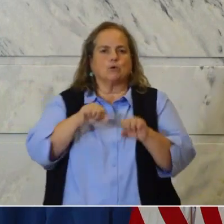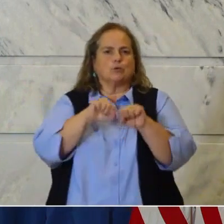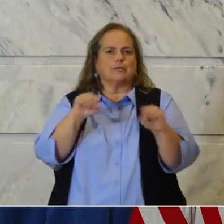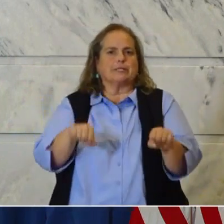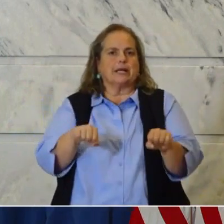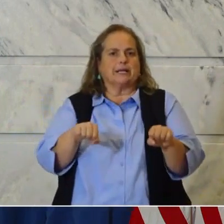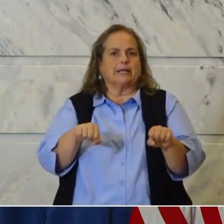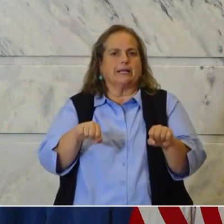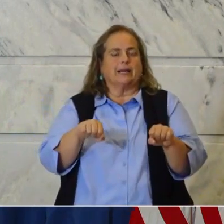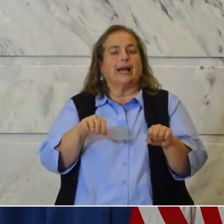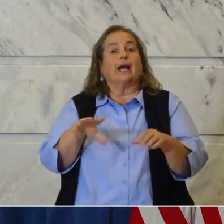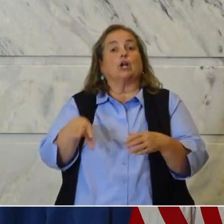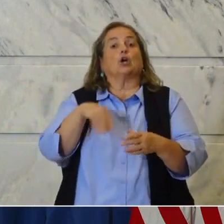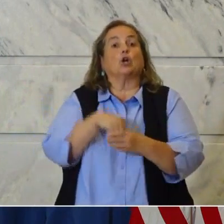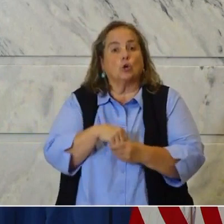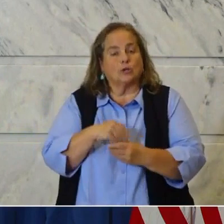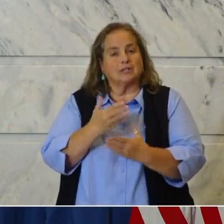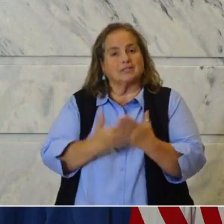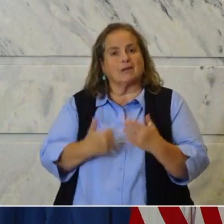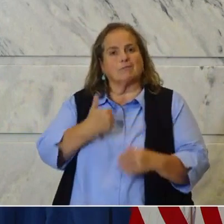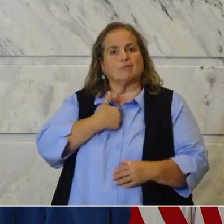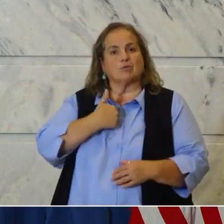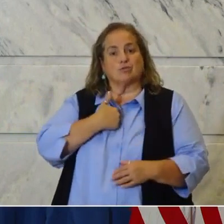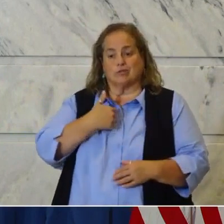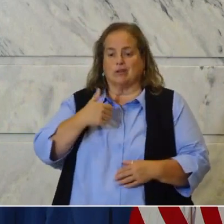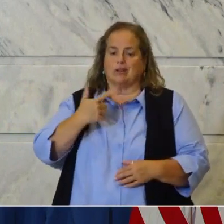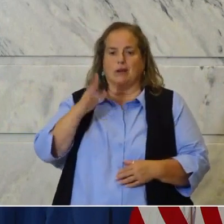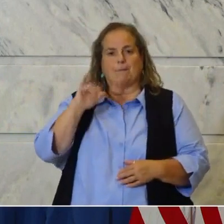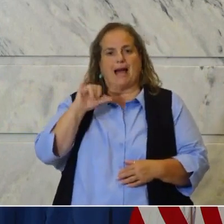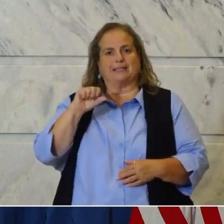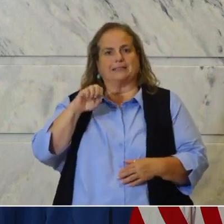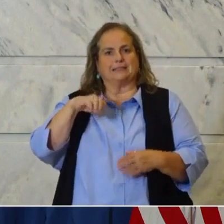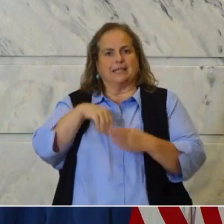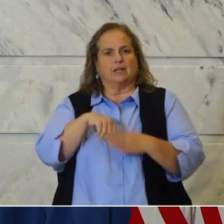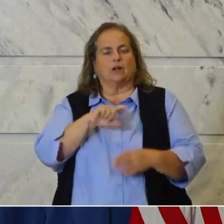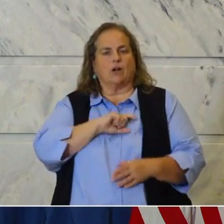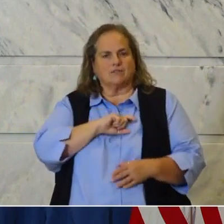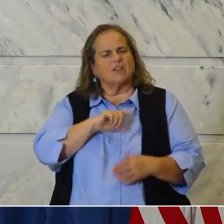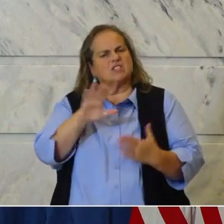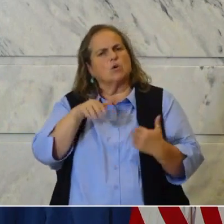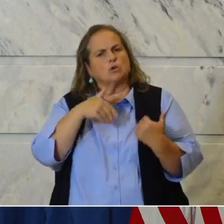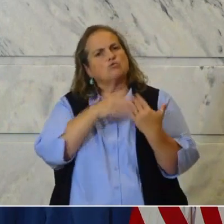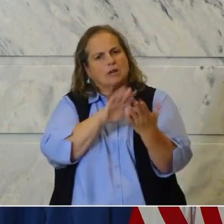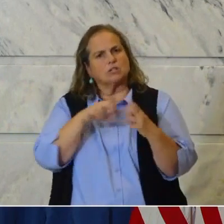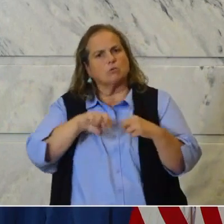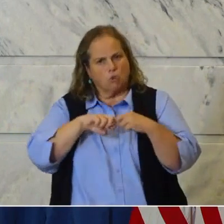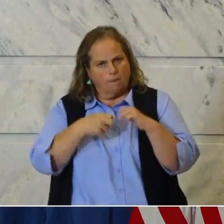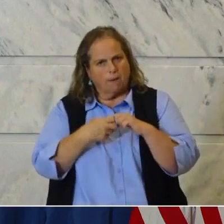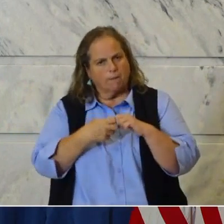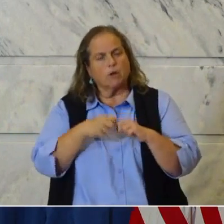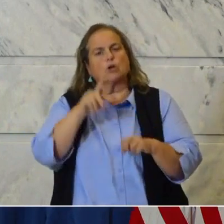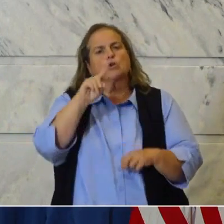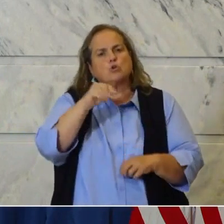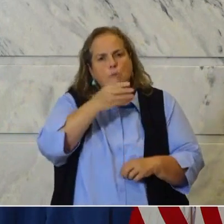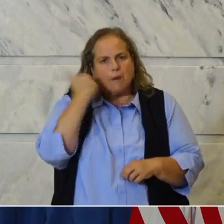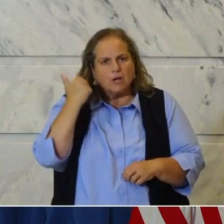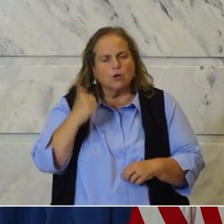individuals in law enforcement. So let's address the problem. Let's do better and let's be better. There doesn't have to be